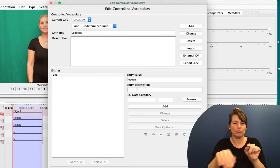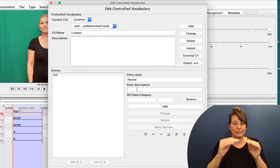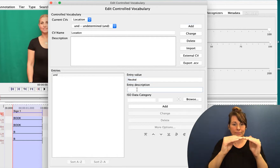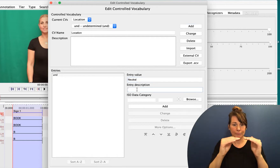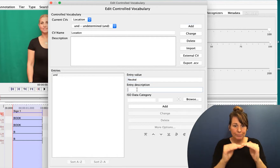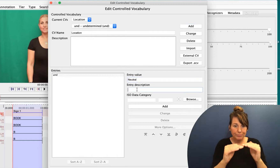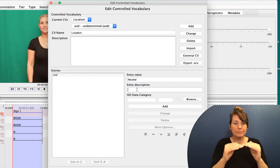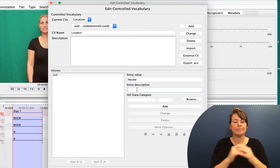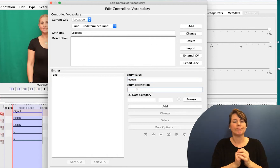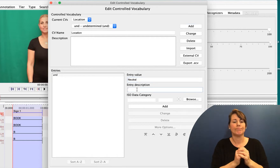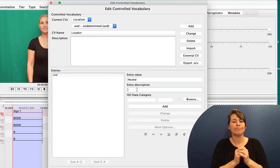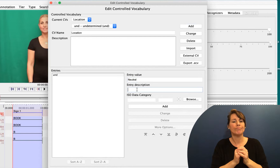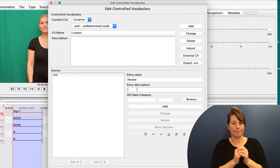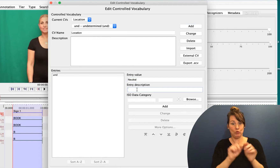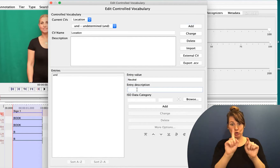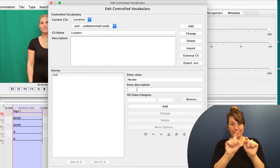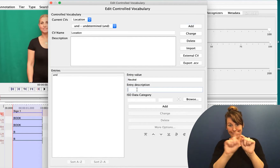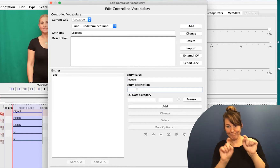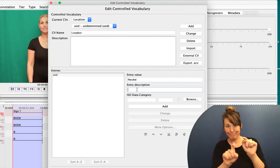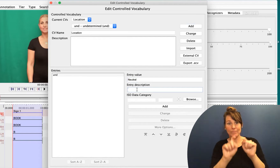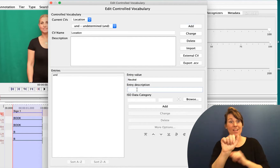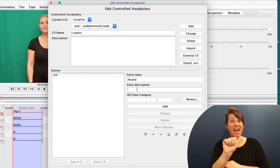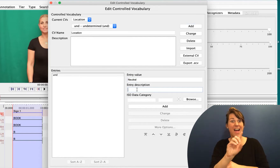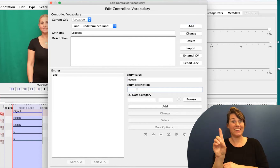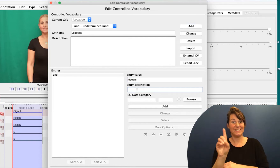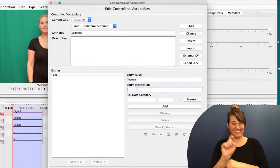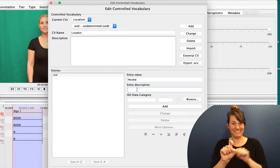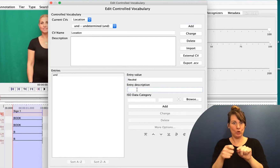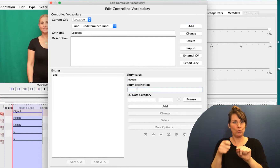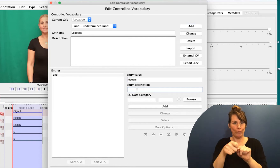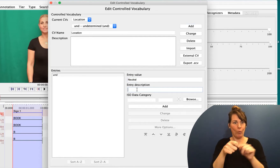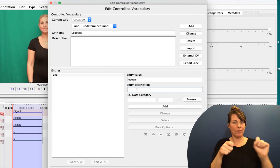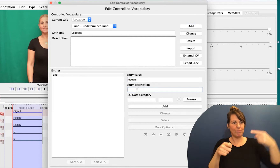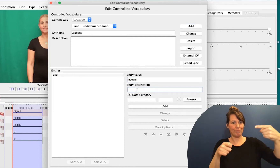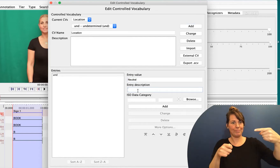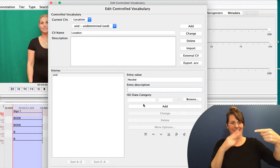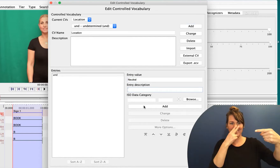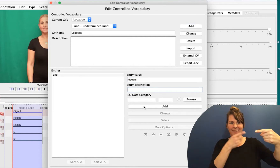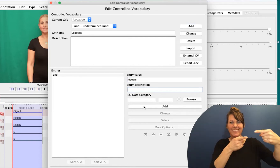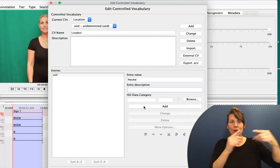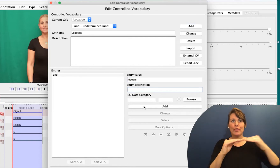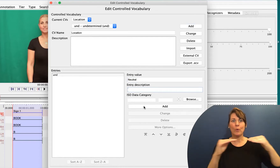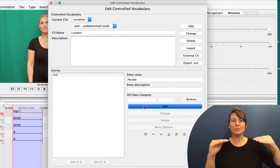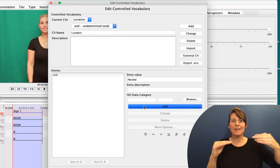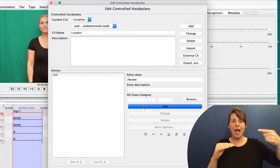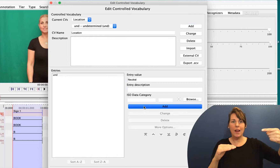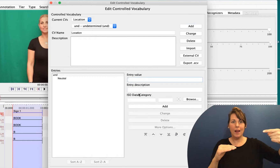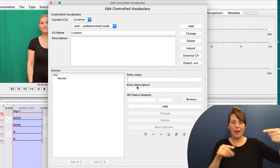like it is the neutral signing space in front of the signer. But I will skip this right now and I do "Add"